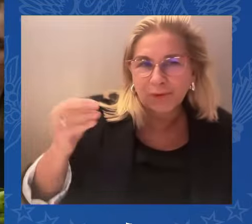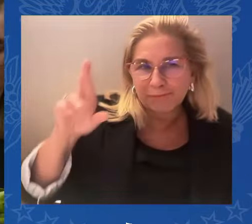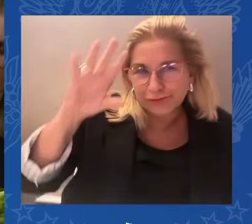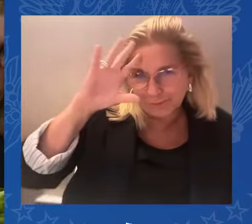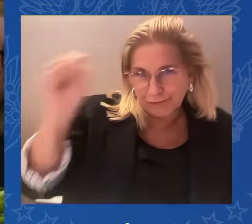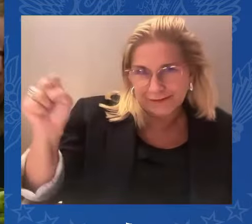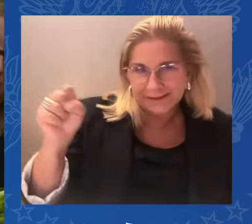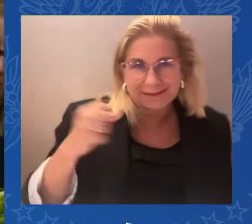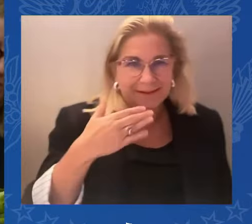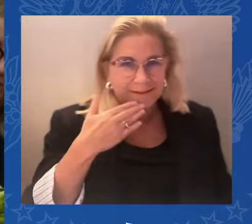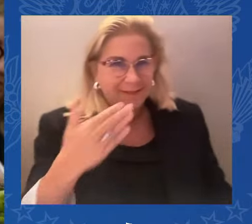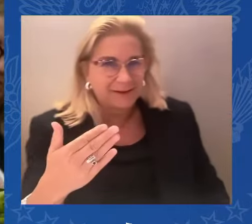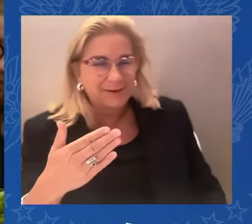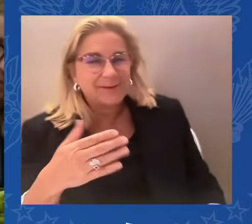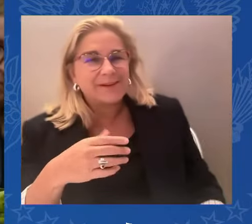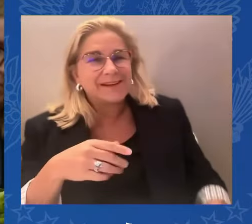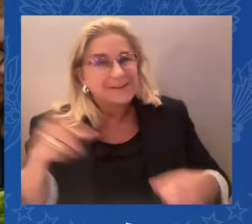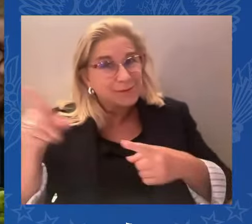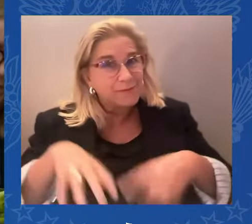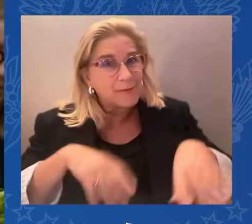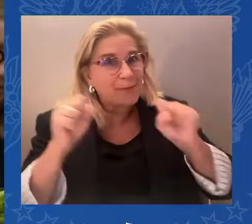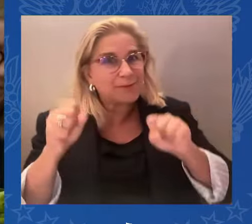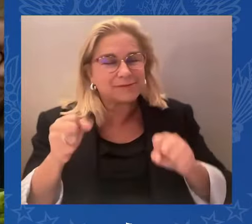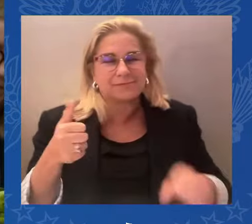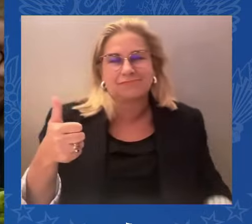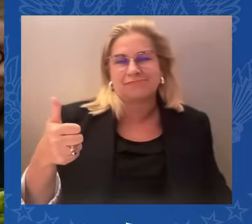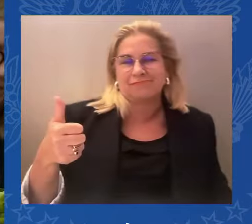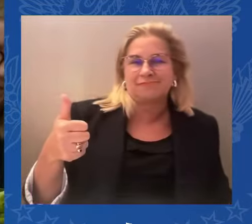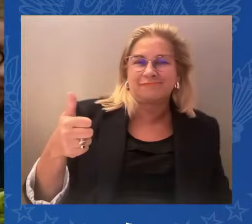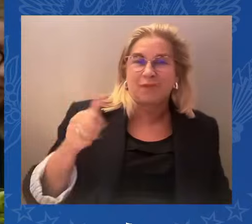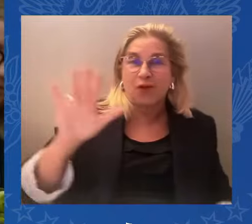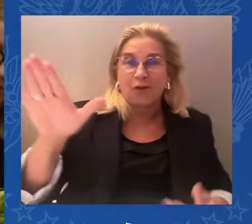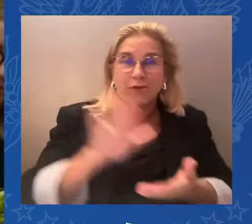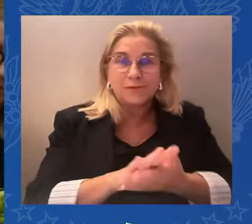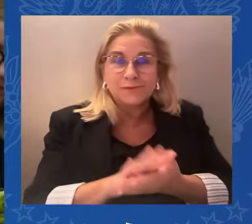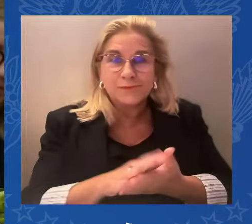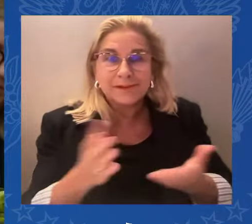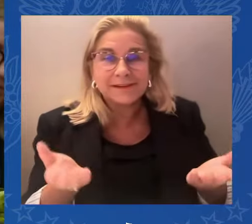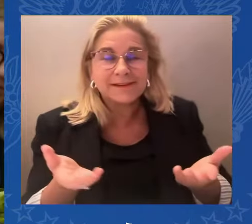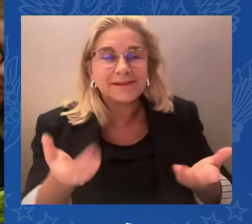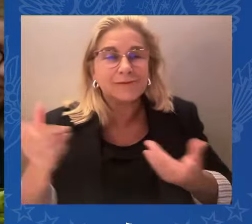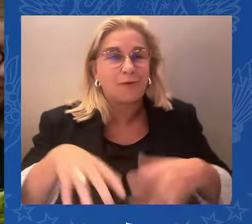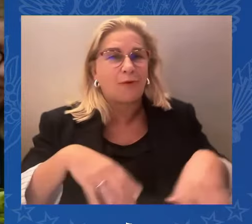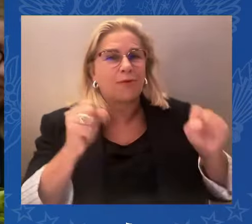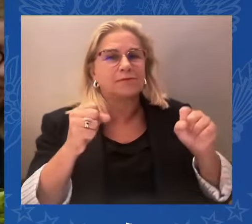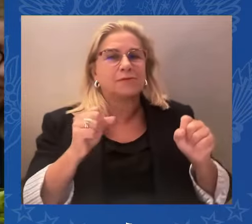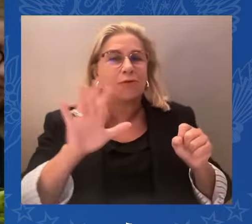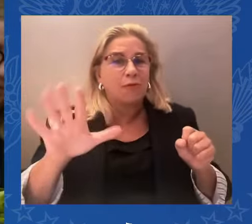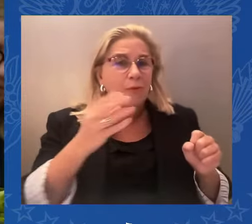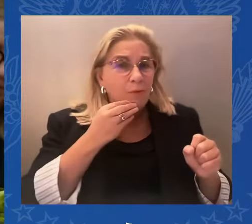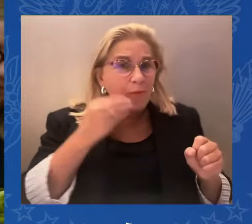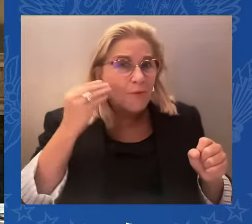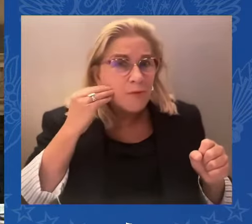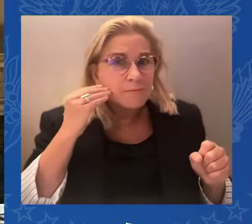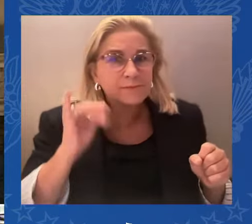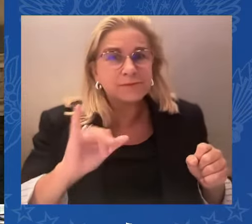and for your very warm welcome here to your home state. President Biden: Prime Minister Albanese: